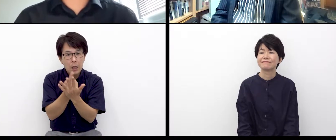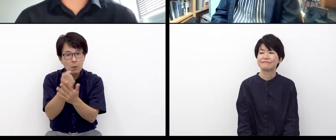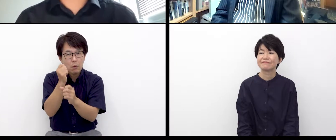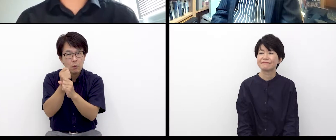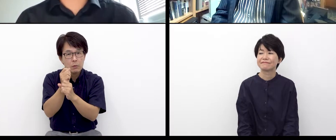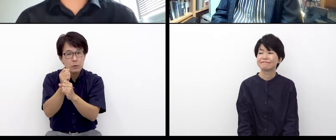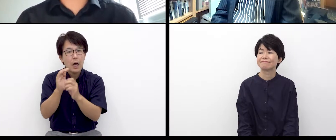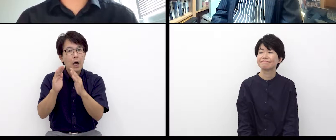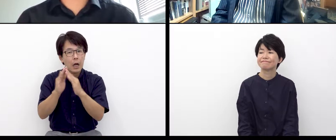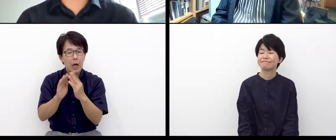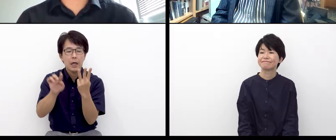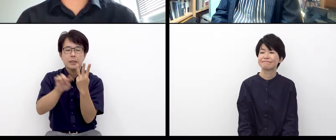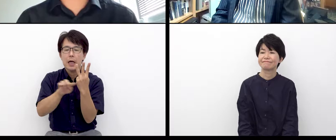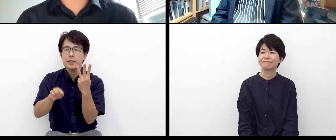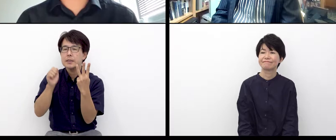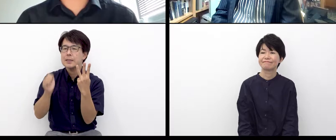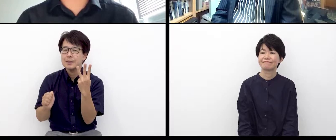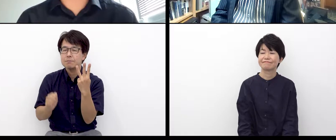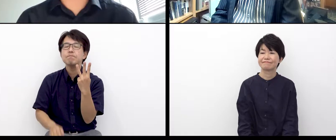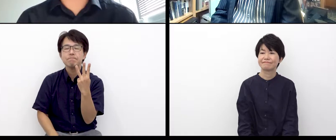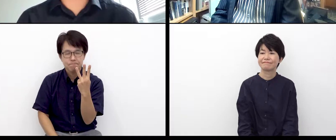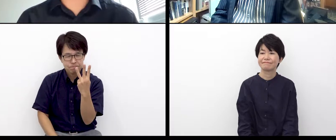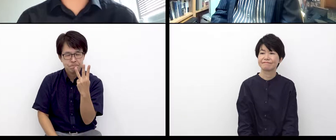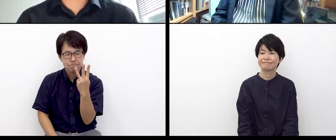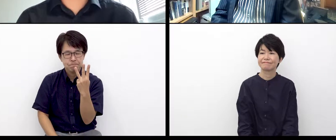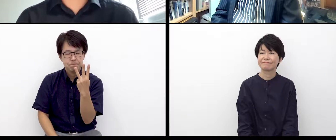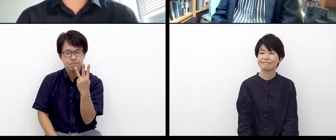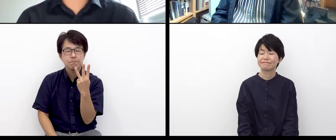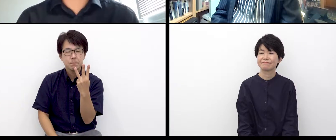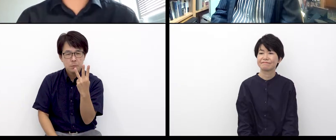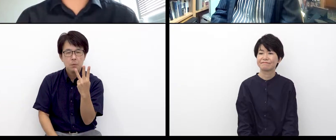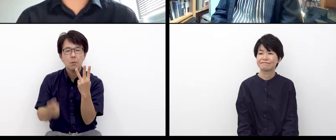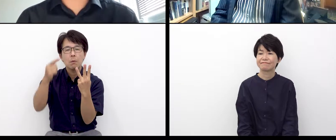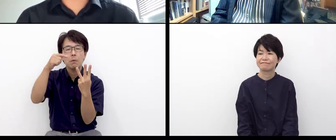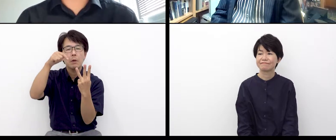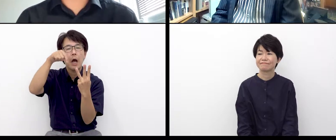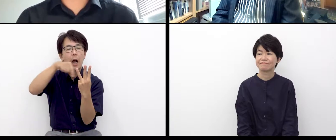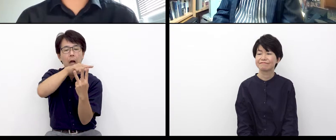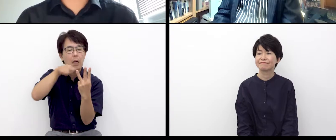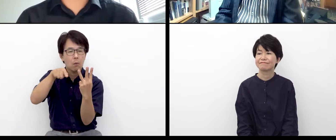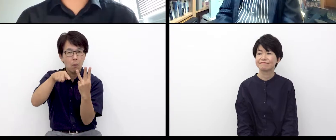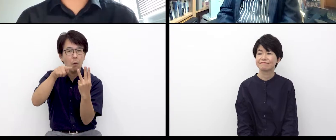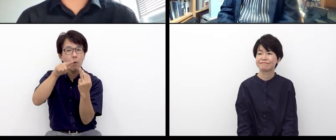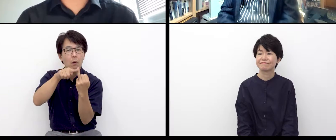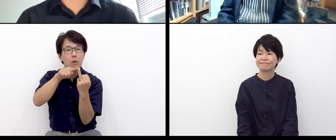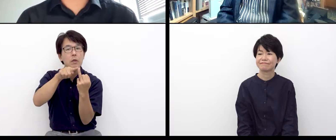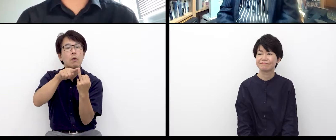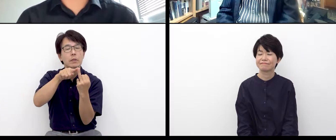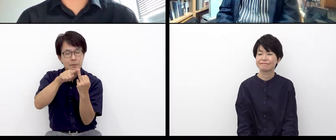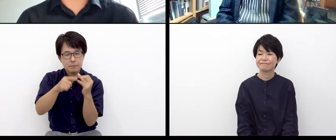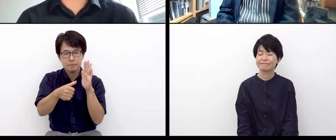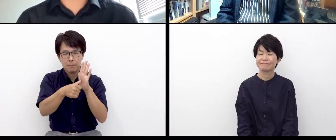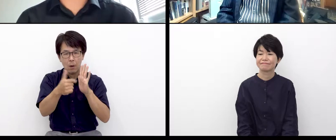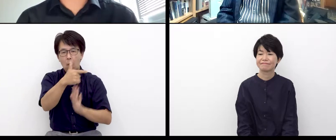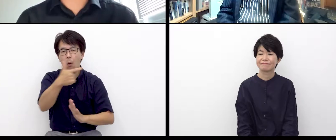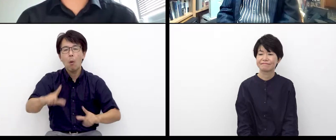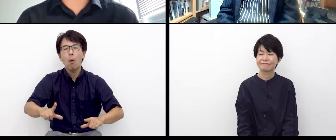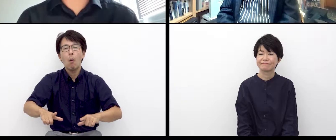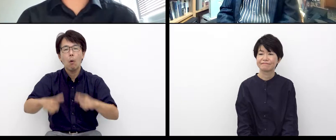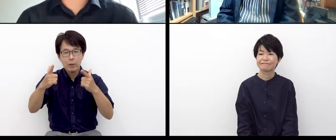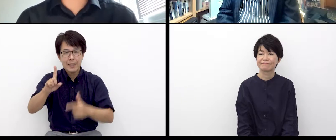who participate in this project, and one of them, OKI Hiroyuki,